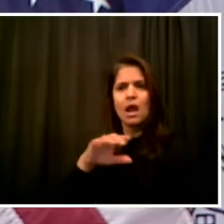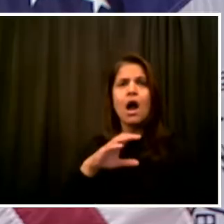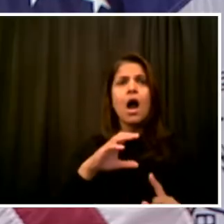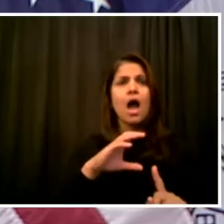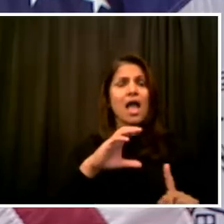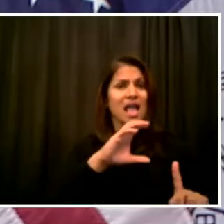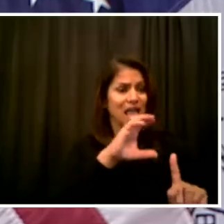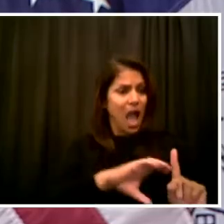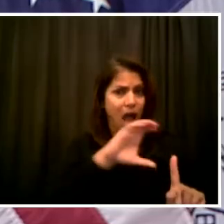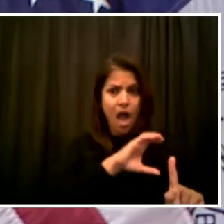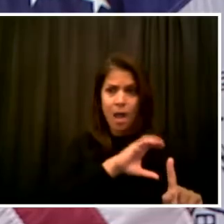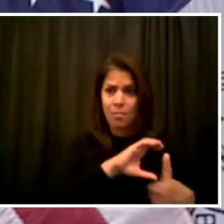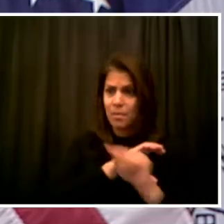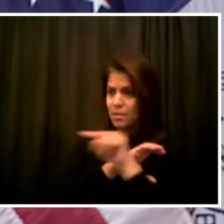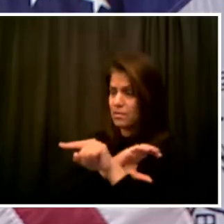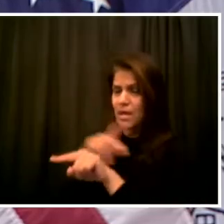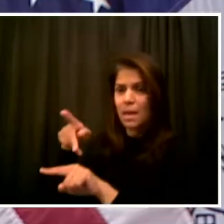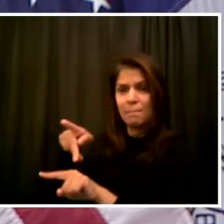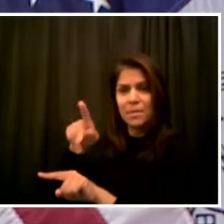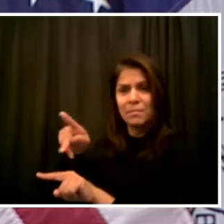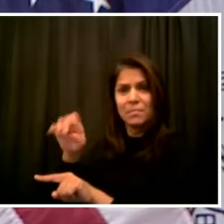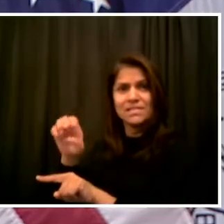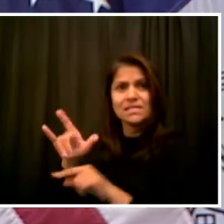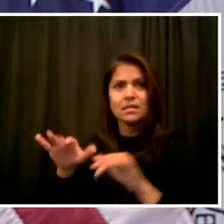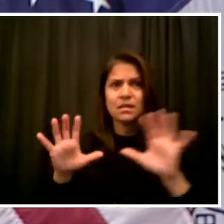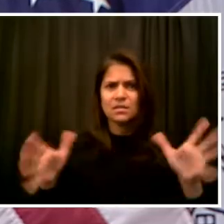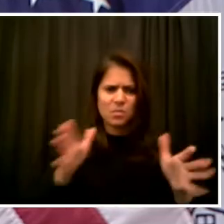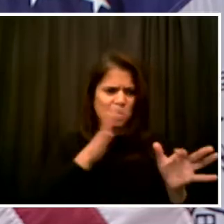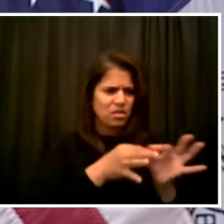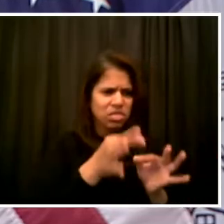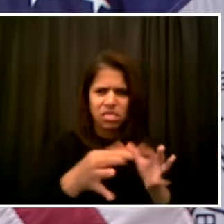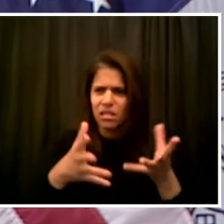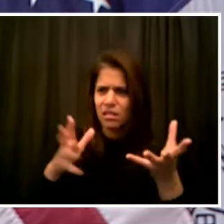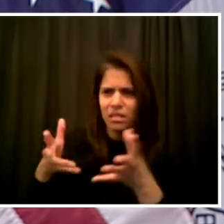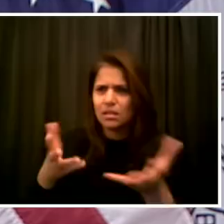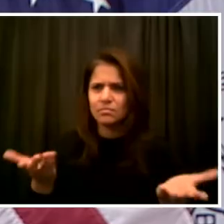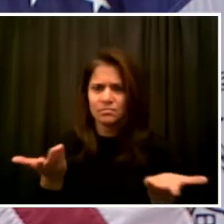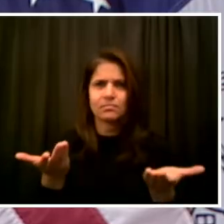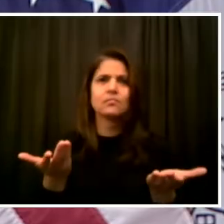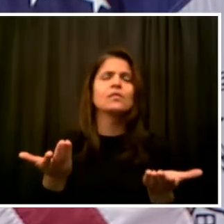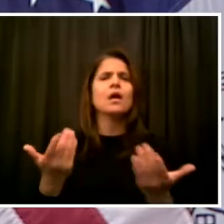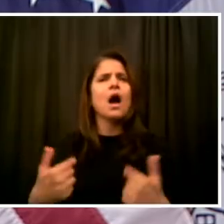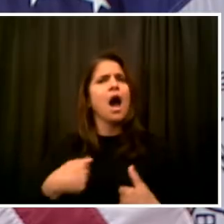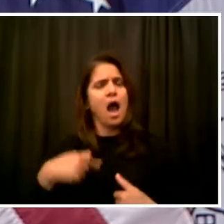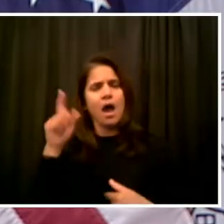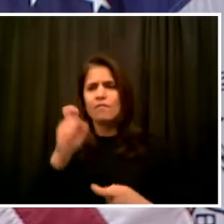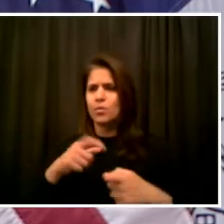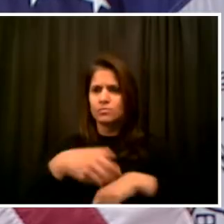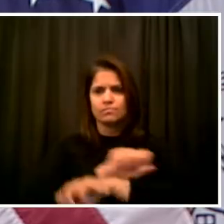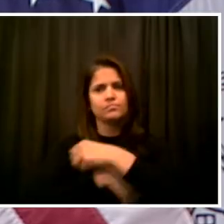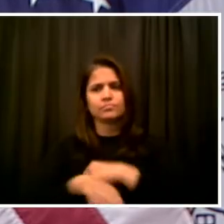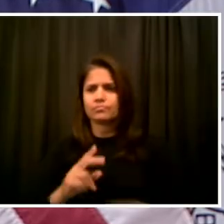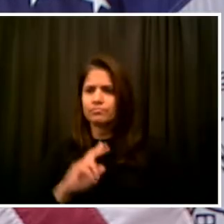HEARDH TE REWAS SOME KIND OF PROBLEM OR DELAY,